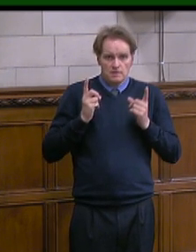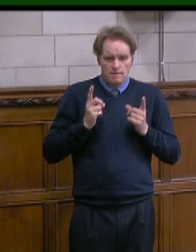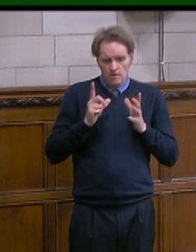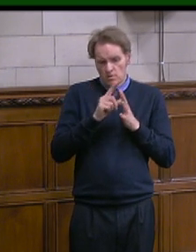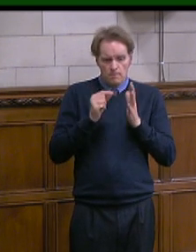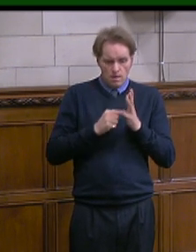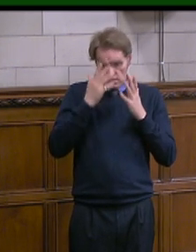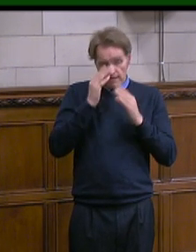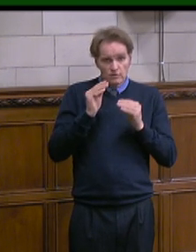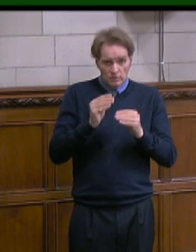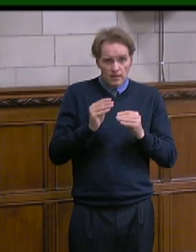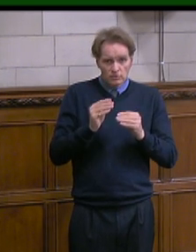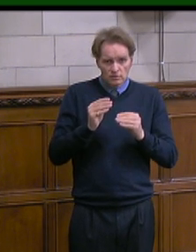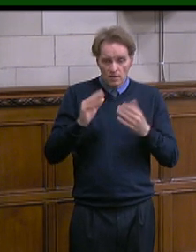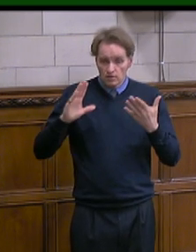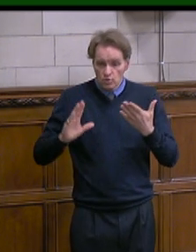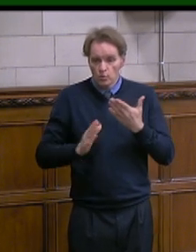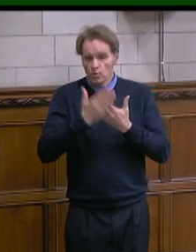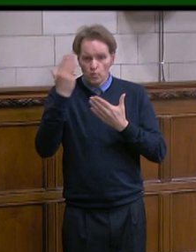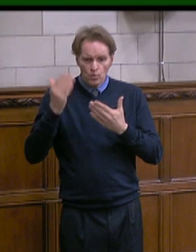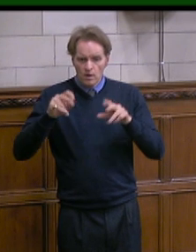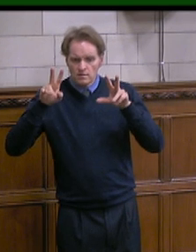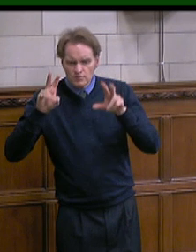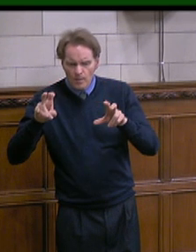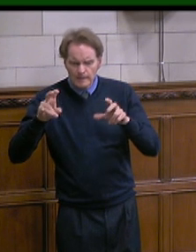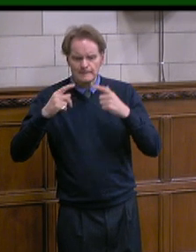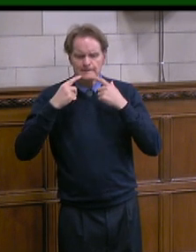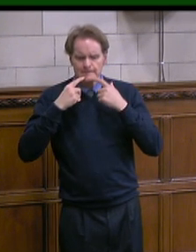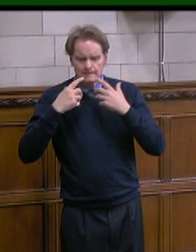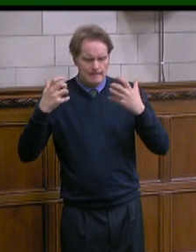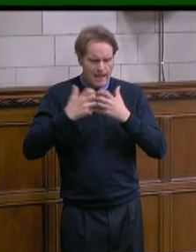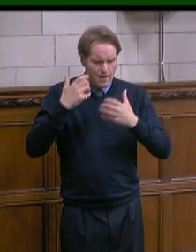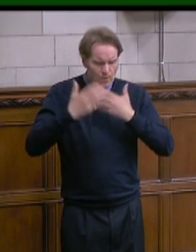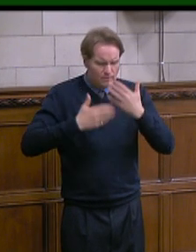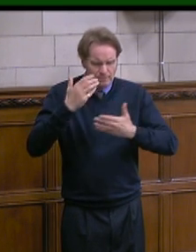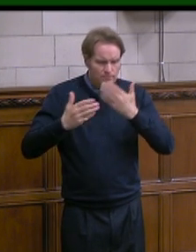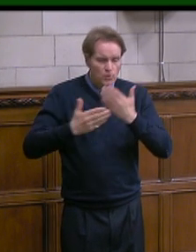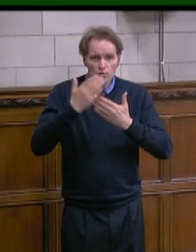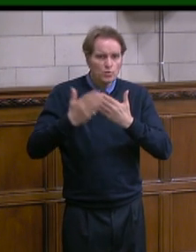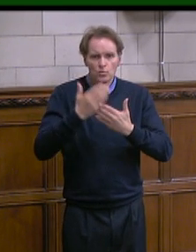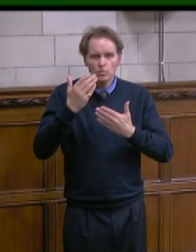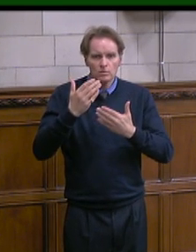new GCSEs, because the system in the legislation passed in the House to ensure that we offer